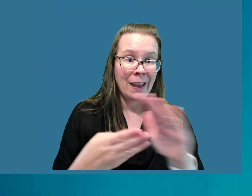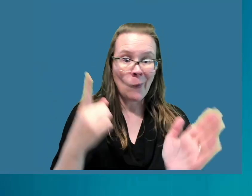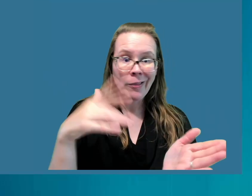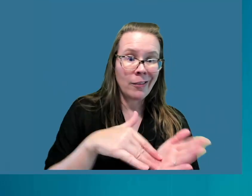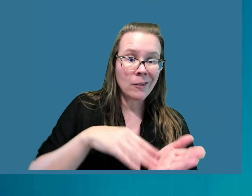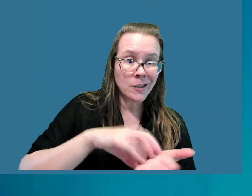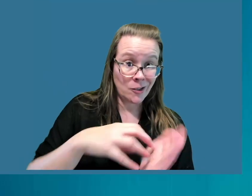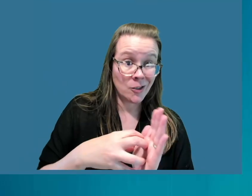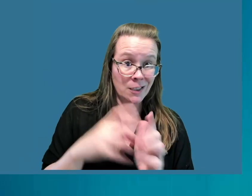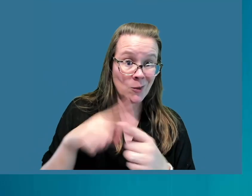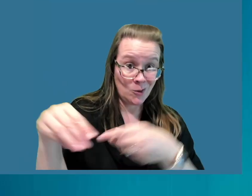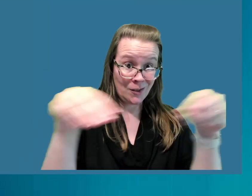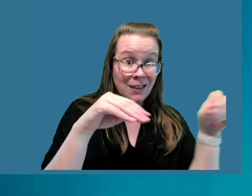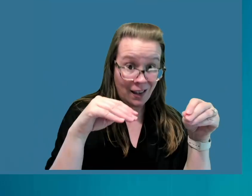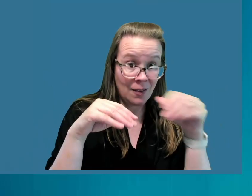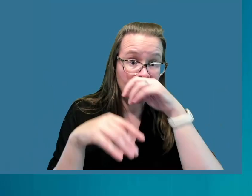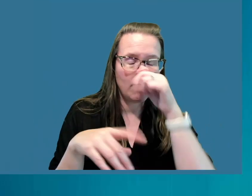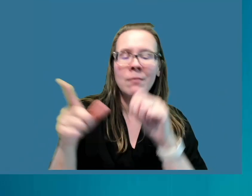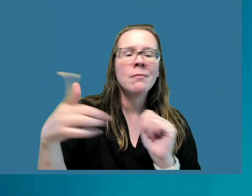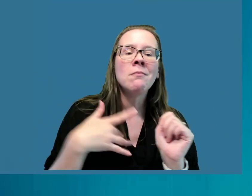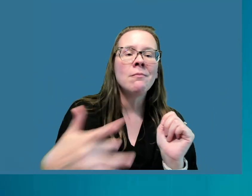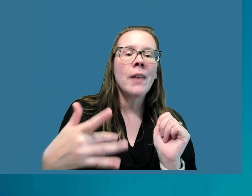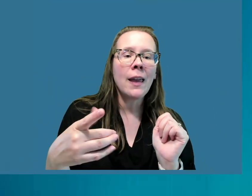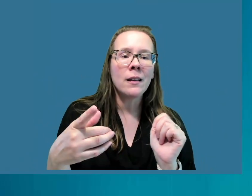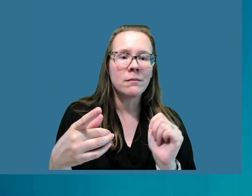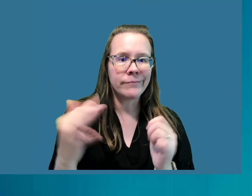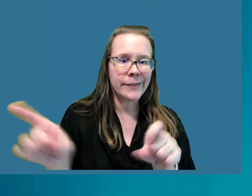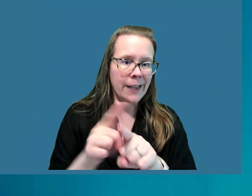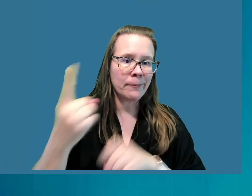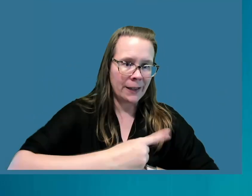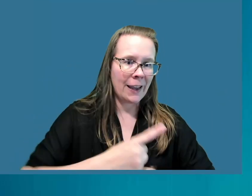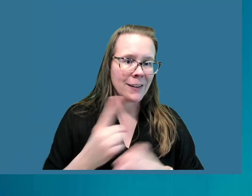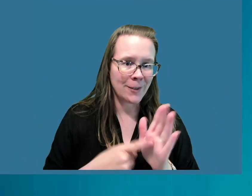we may make like almost one thousand cookies to sell. And so, at some point in the production,